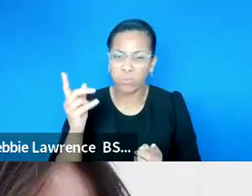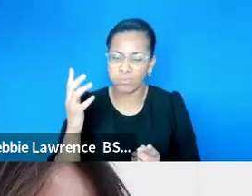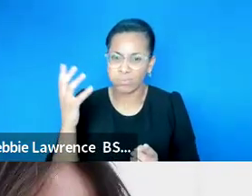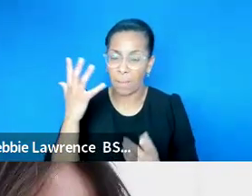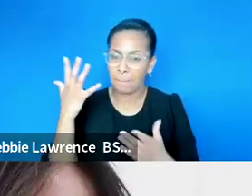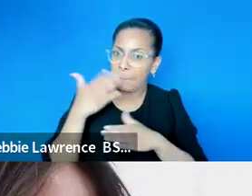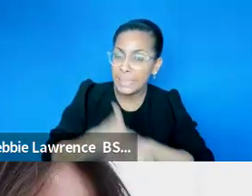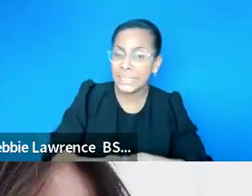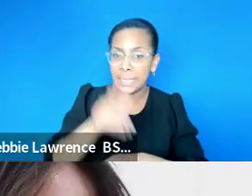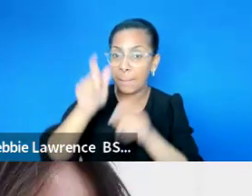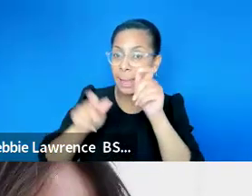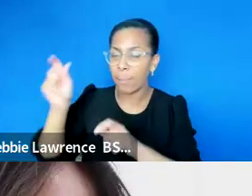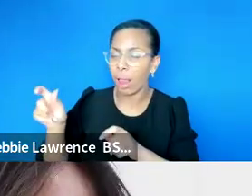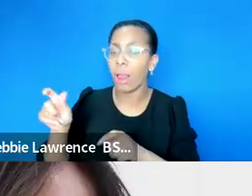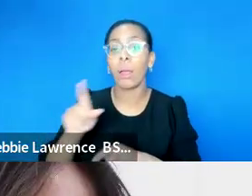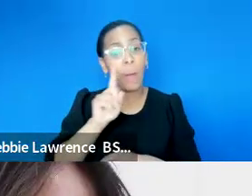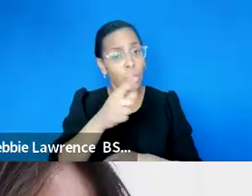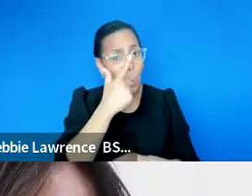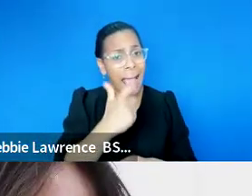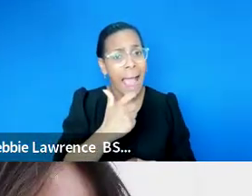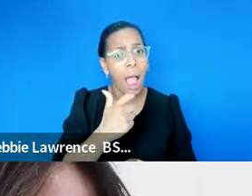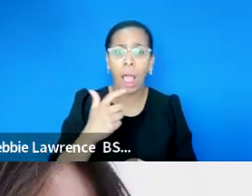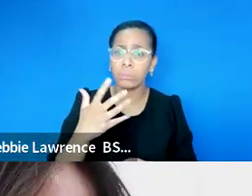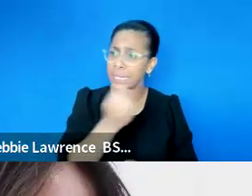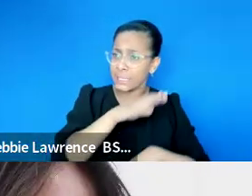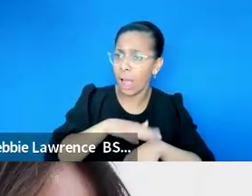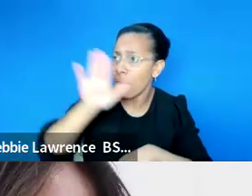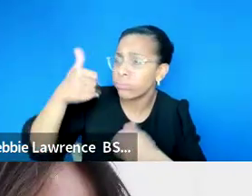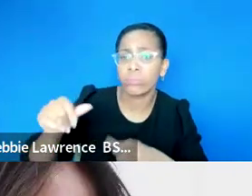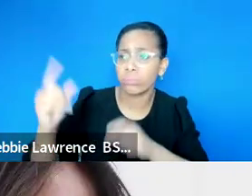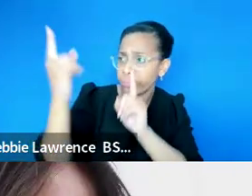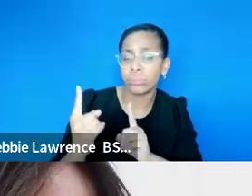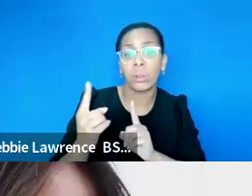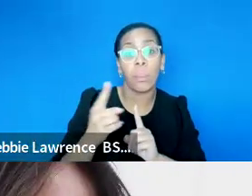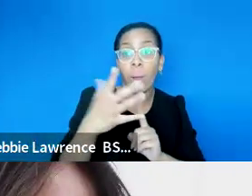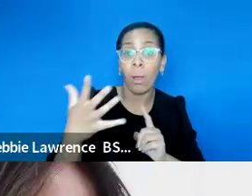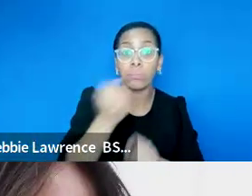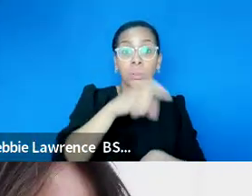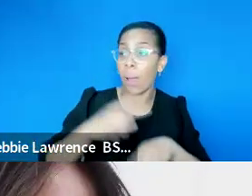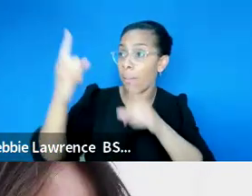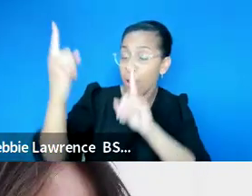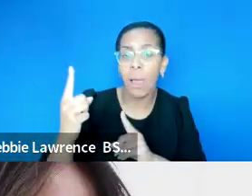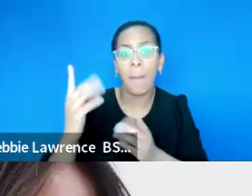But you can get time with them, but it's important to use the time that you have with them to the best advantage.